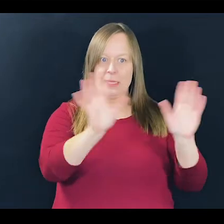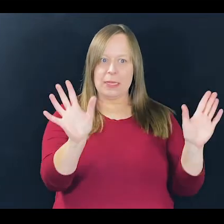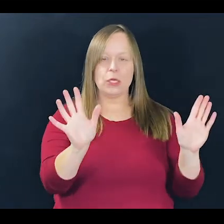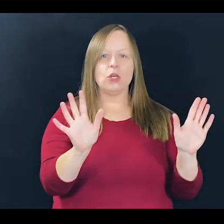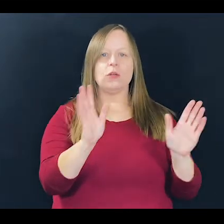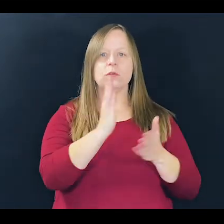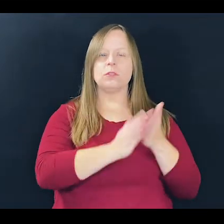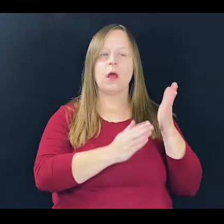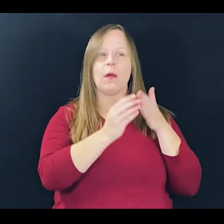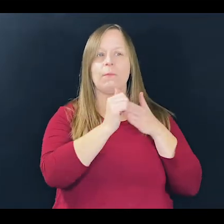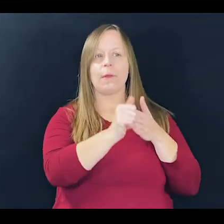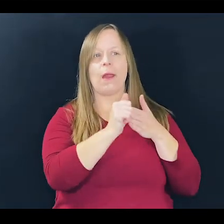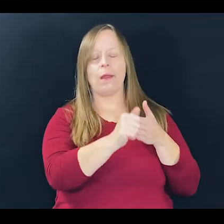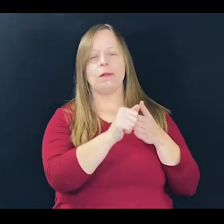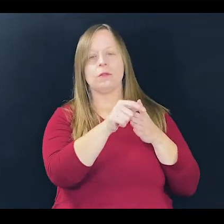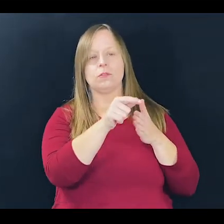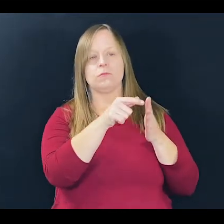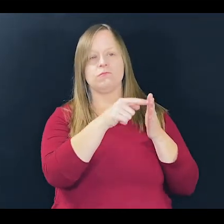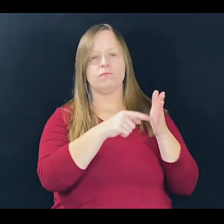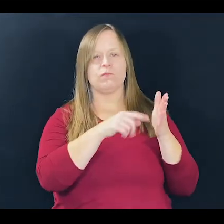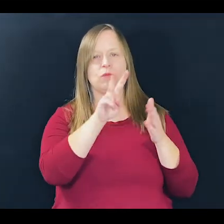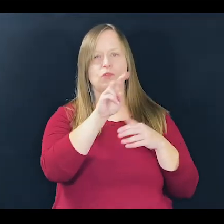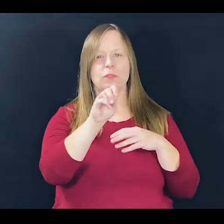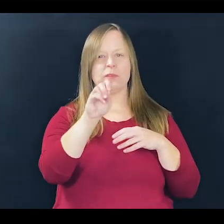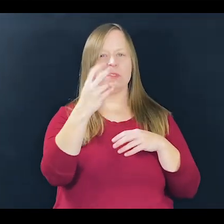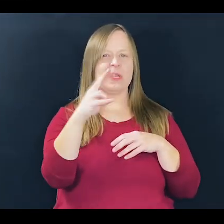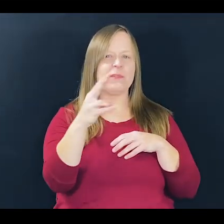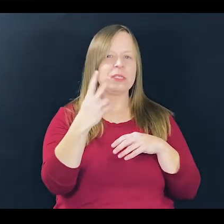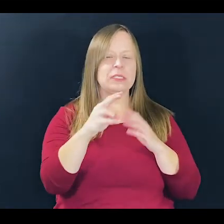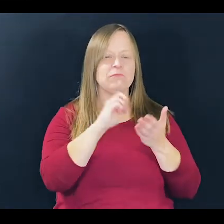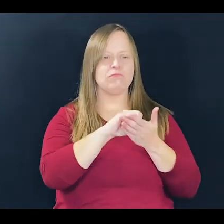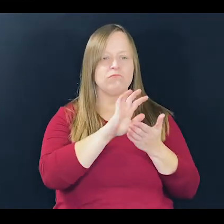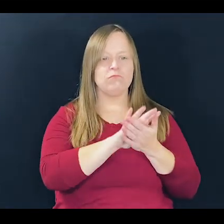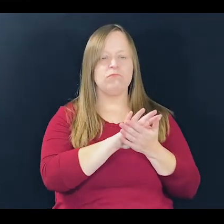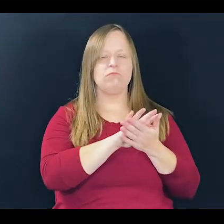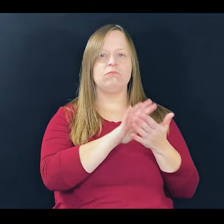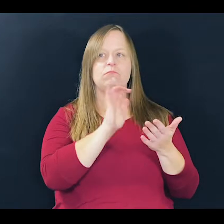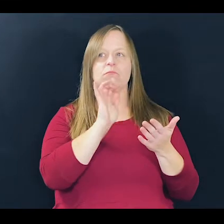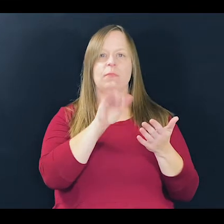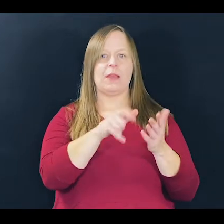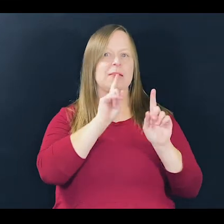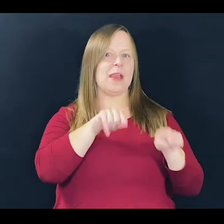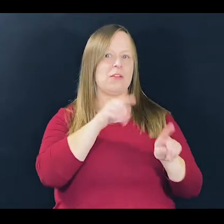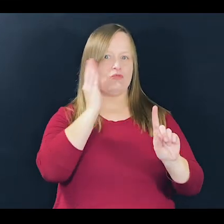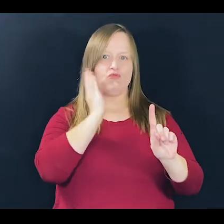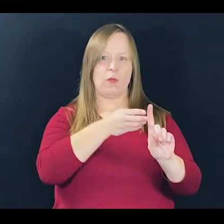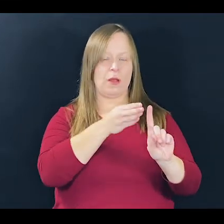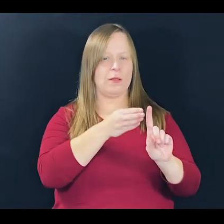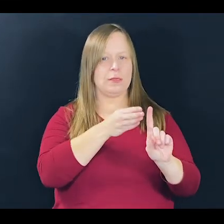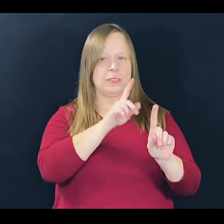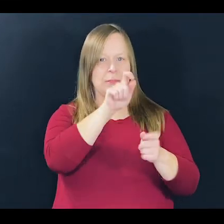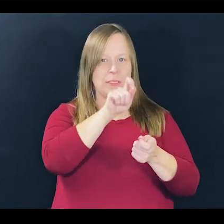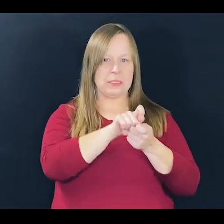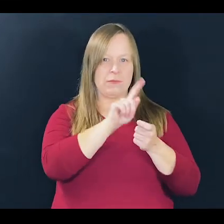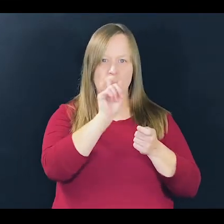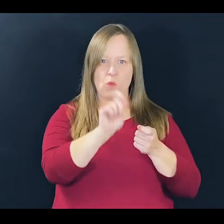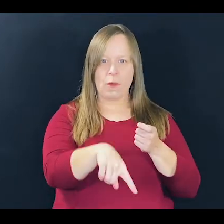there's some guidance from 2017, that has answered directly specific questions